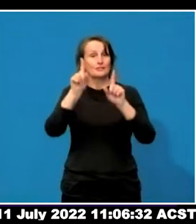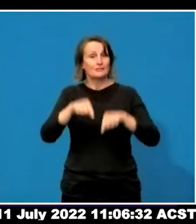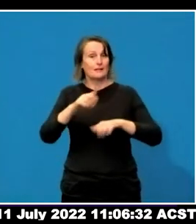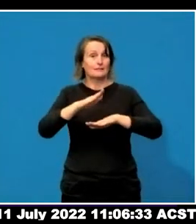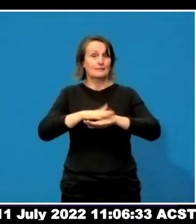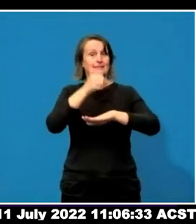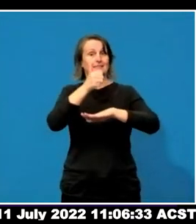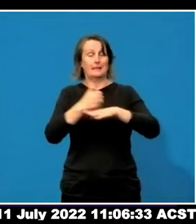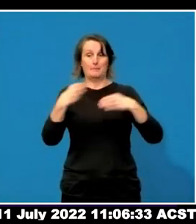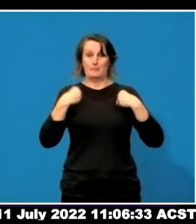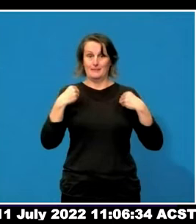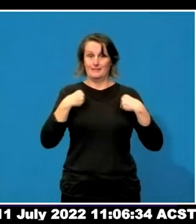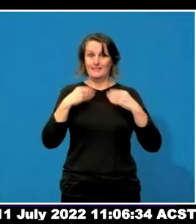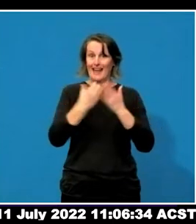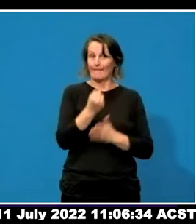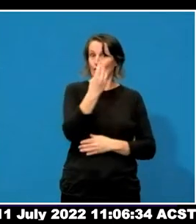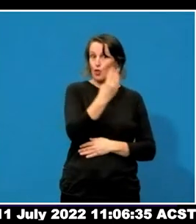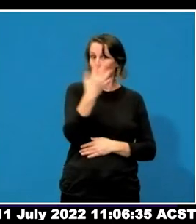33 of those 35 are First Nations people.